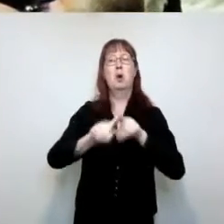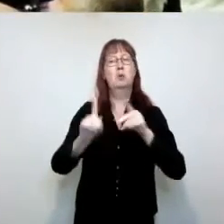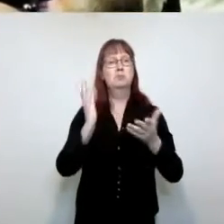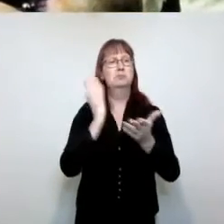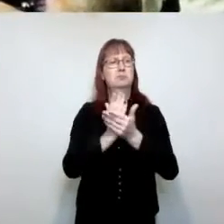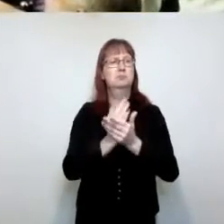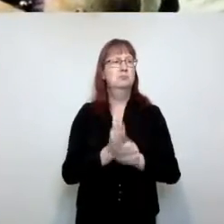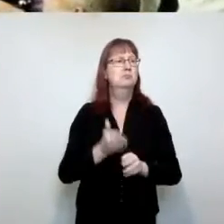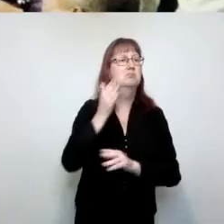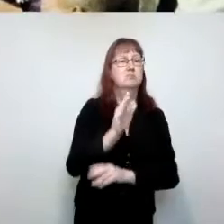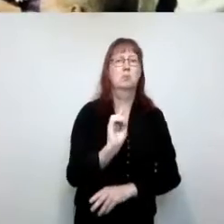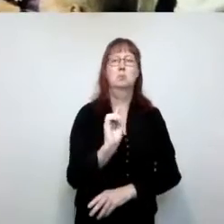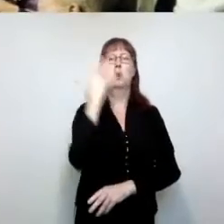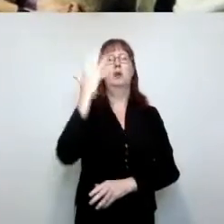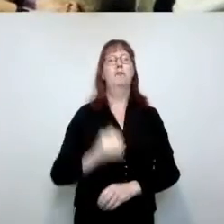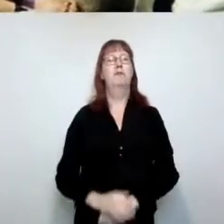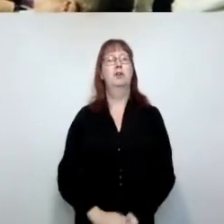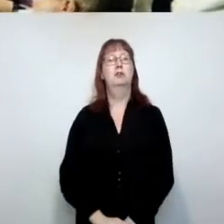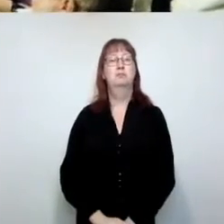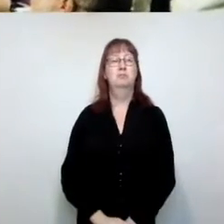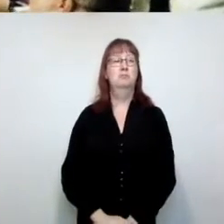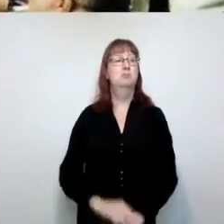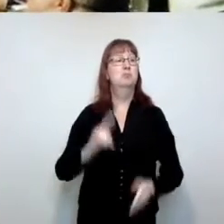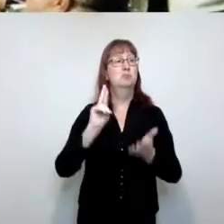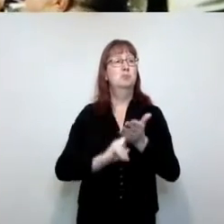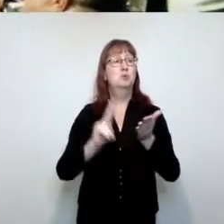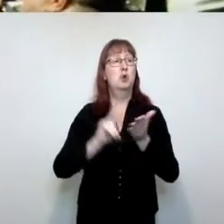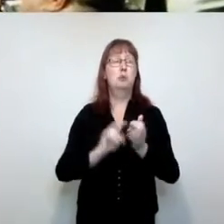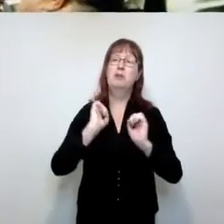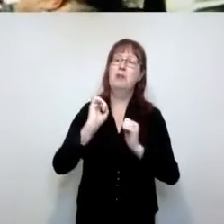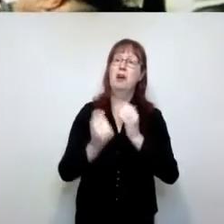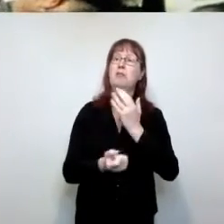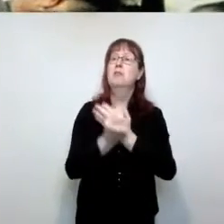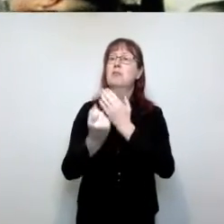apart from one or two exceptions these tended to be one off events,